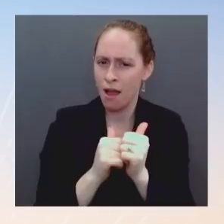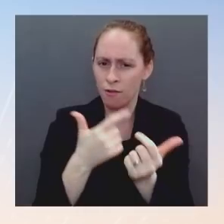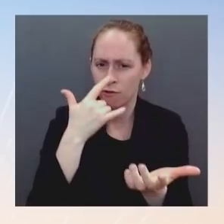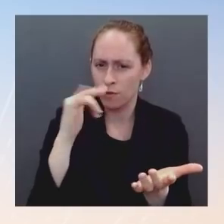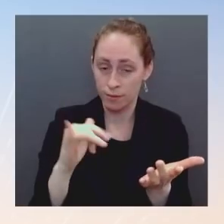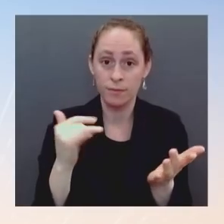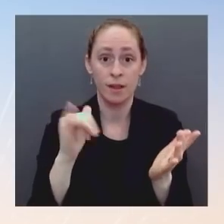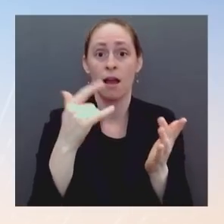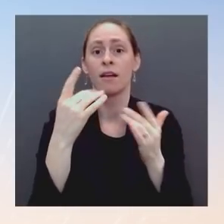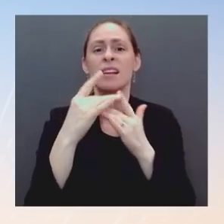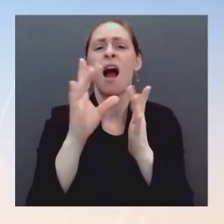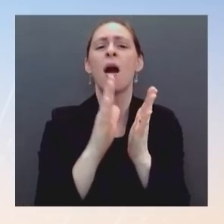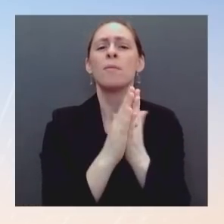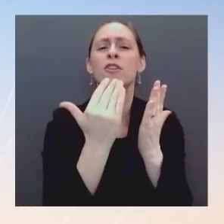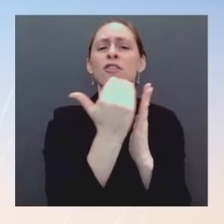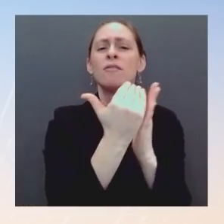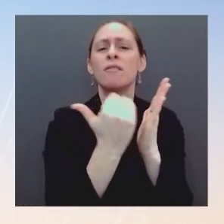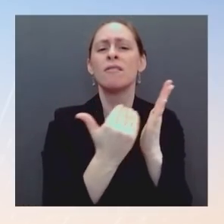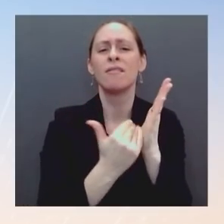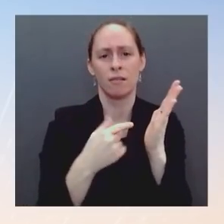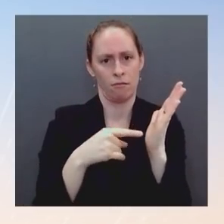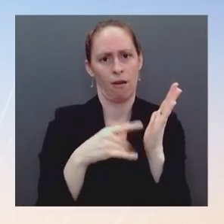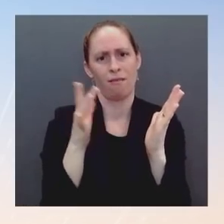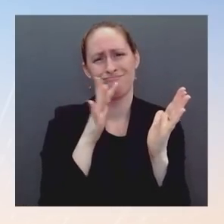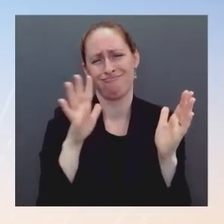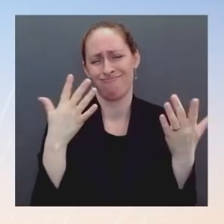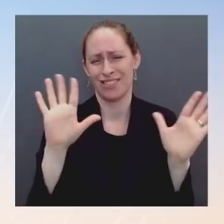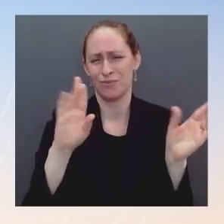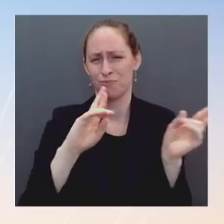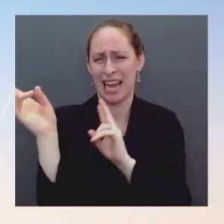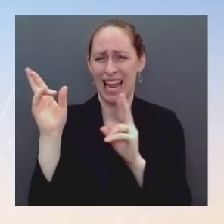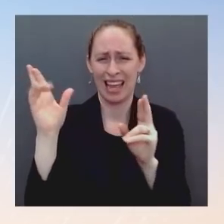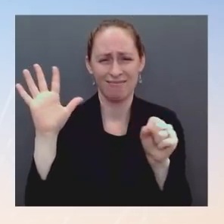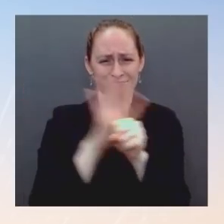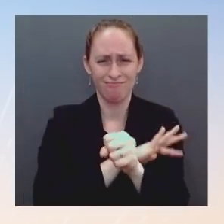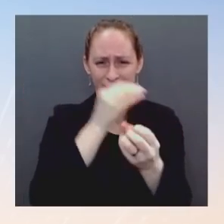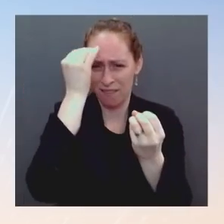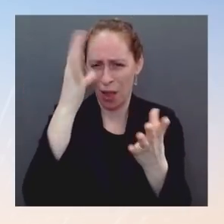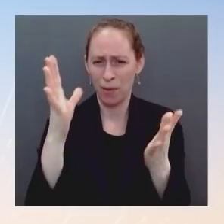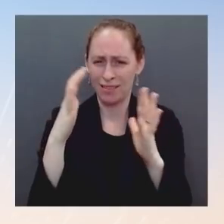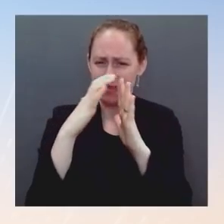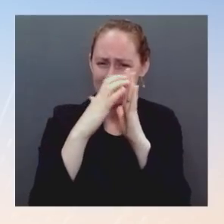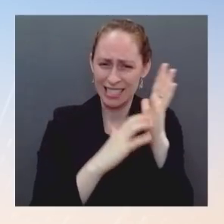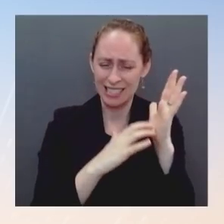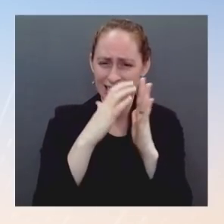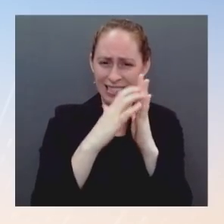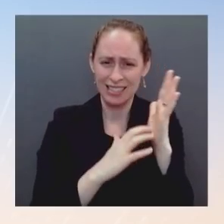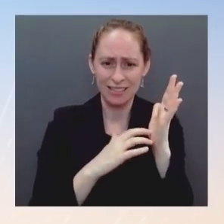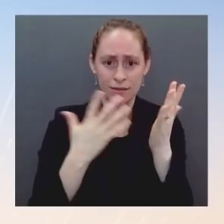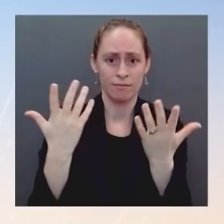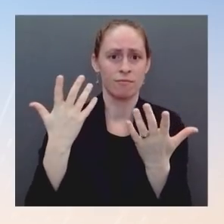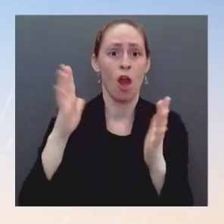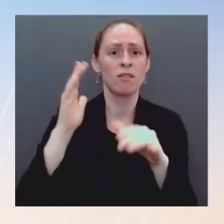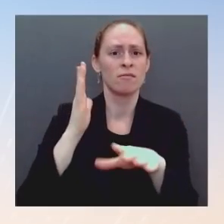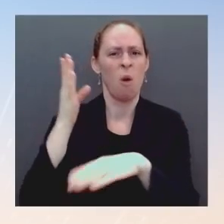on the more than 375 programs included in the law. And our primary goal with this is to help our partners